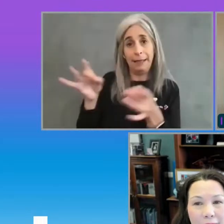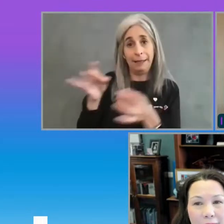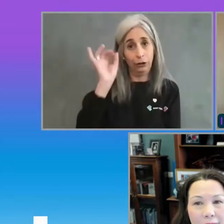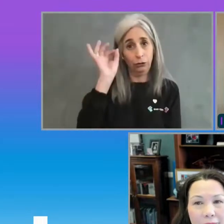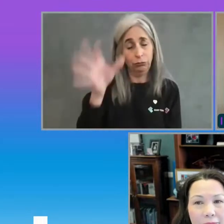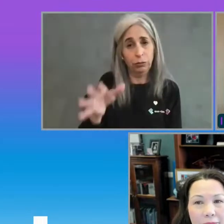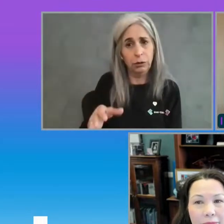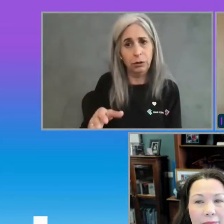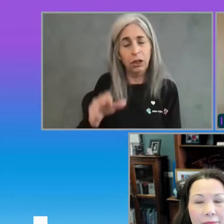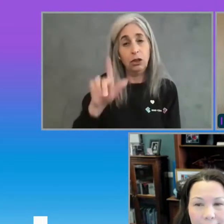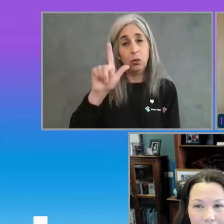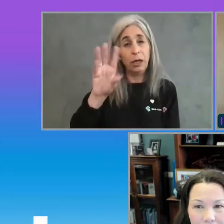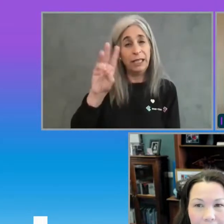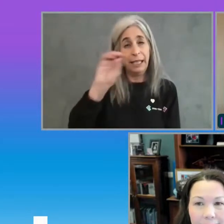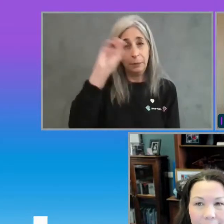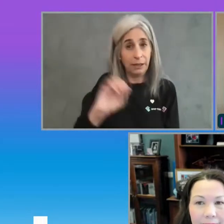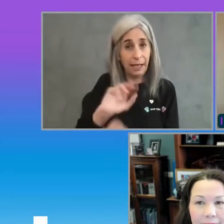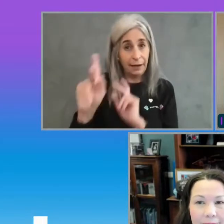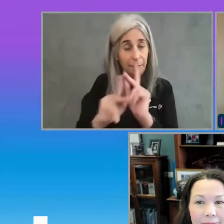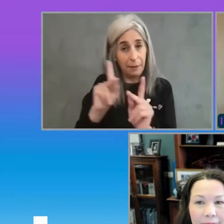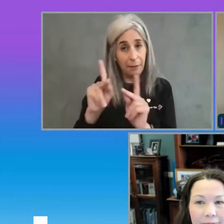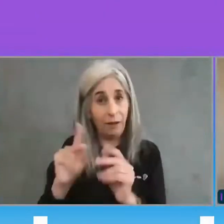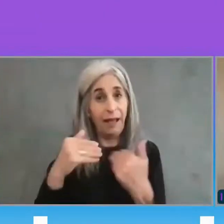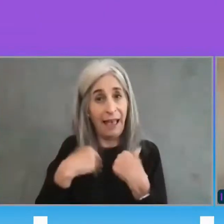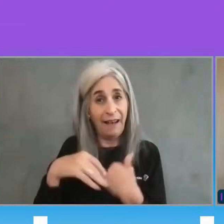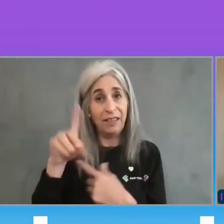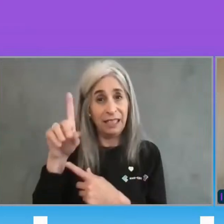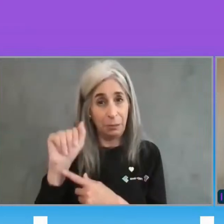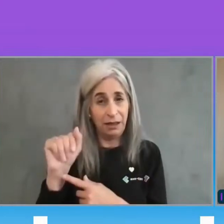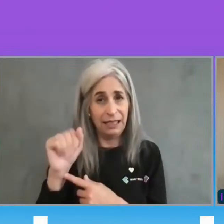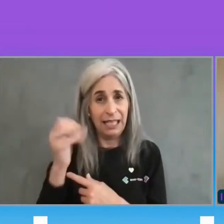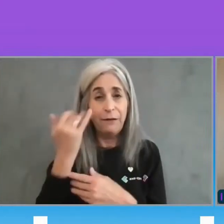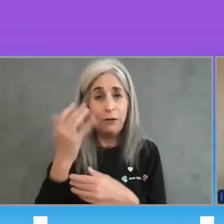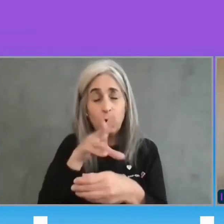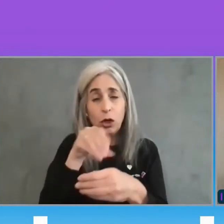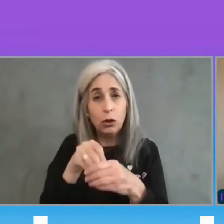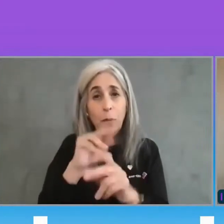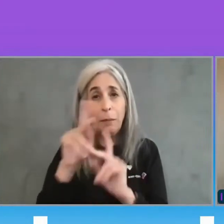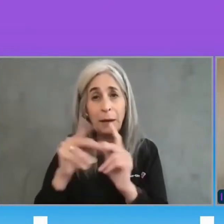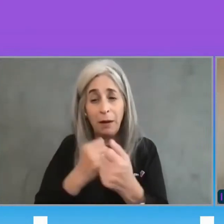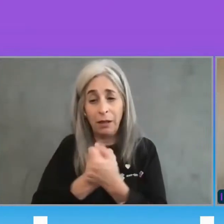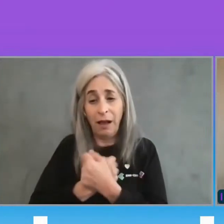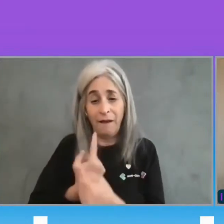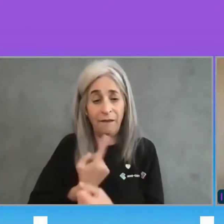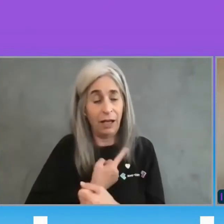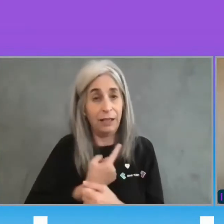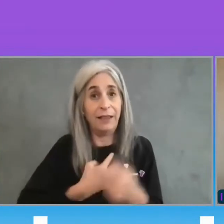with disabilities are 26% of the population. If you include our